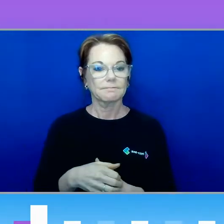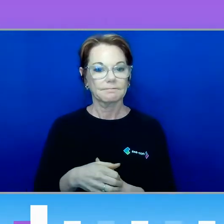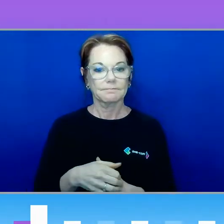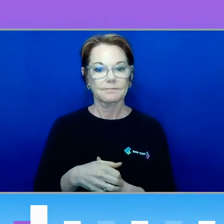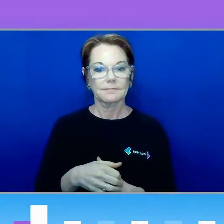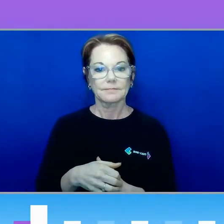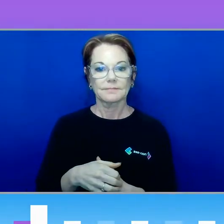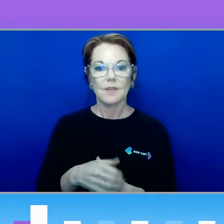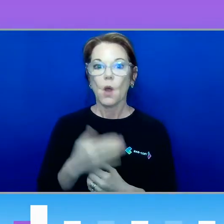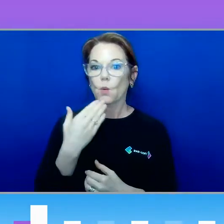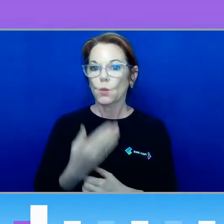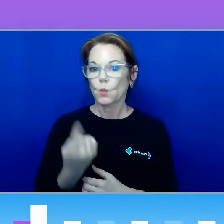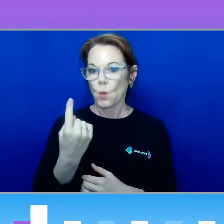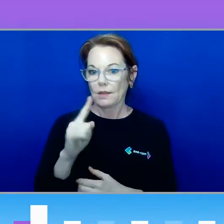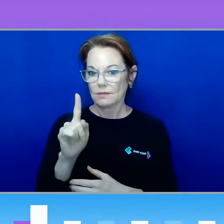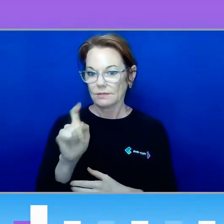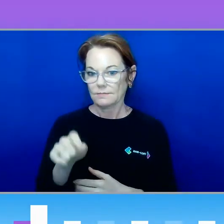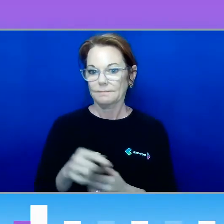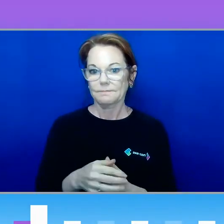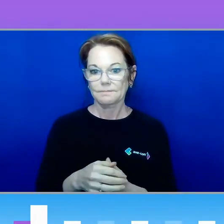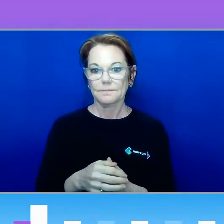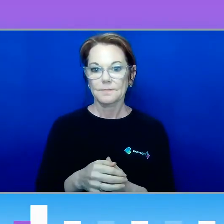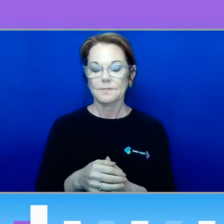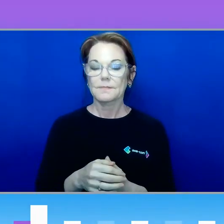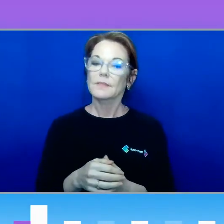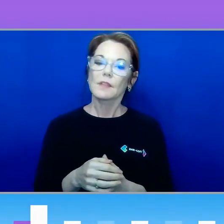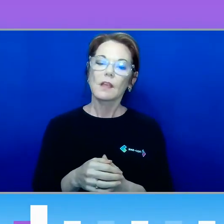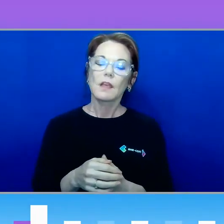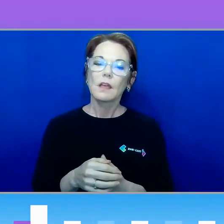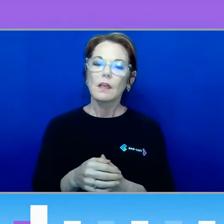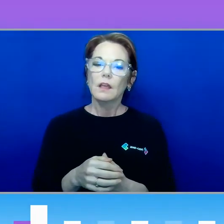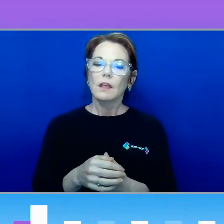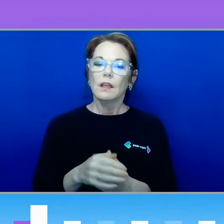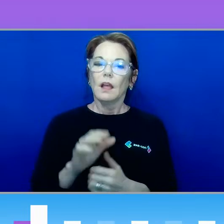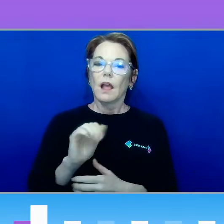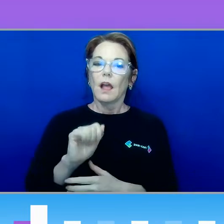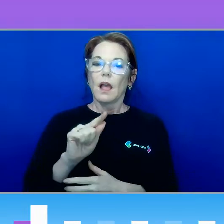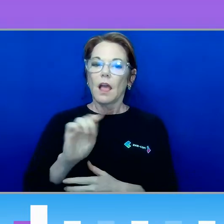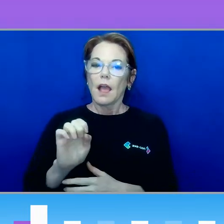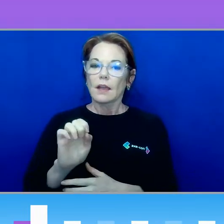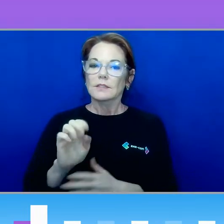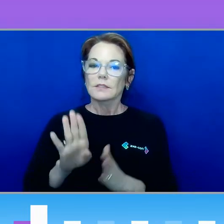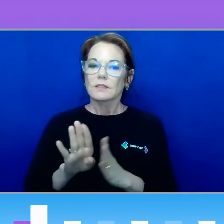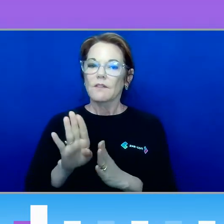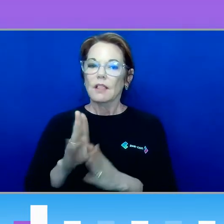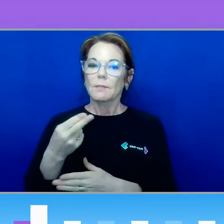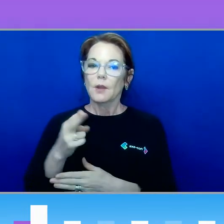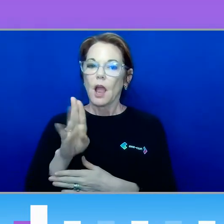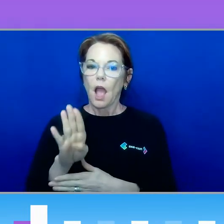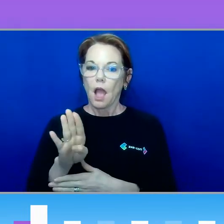All right. Here's a good one. Why would you want to use Ax